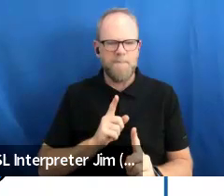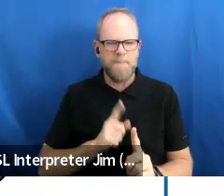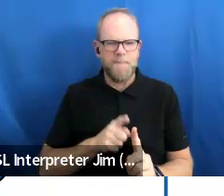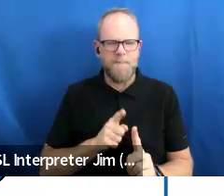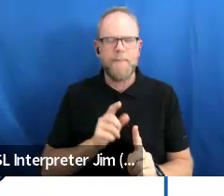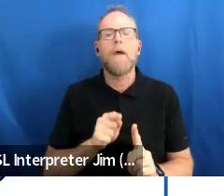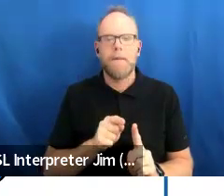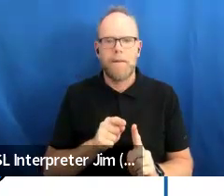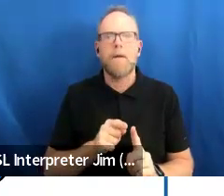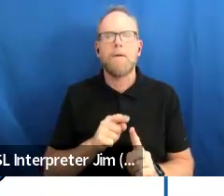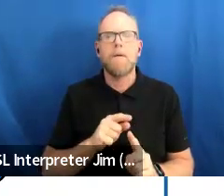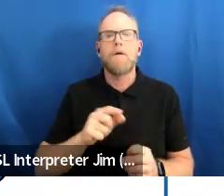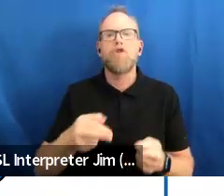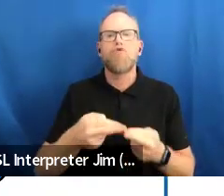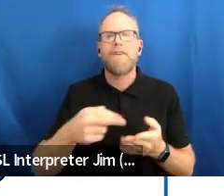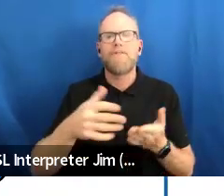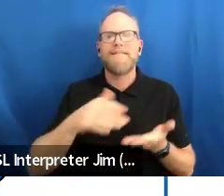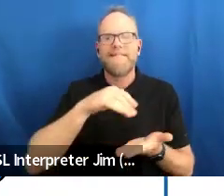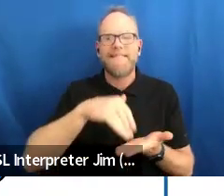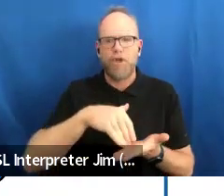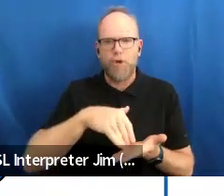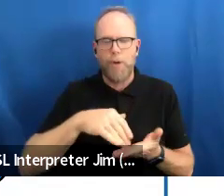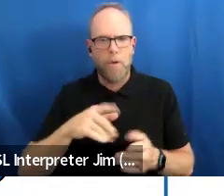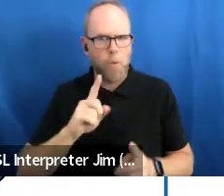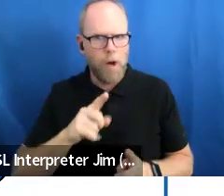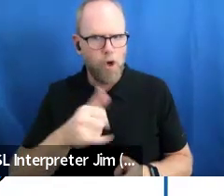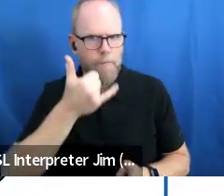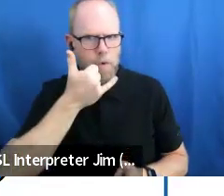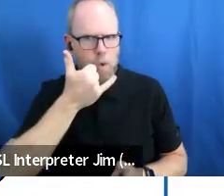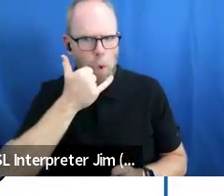from the phone you're calling from. So if you've moved, and you have an area